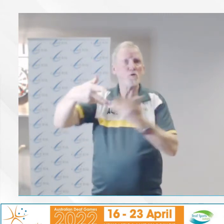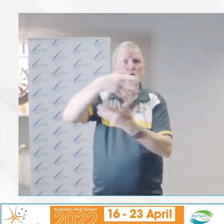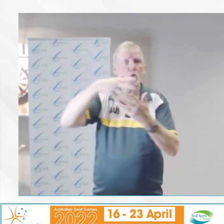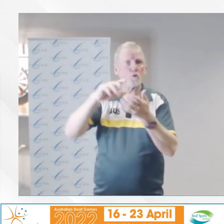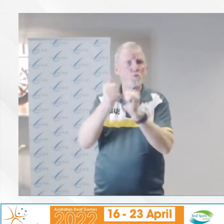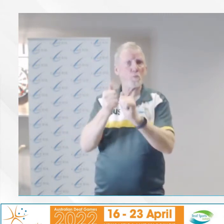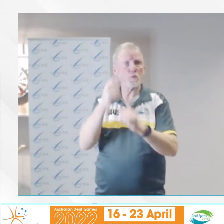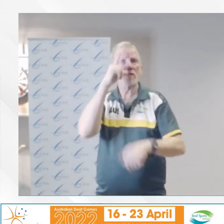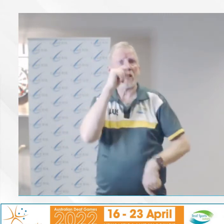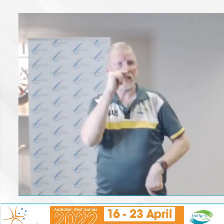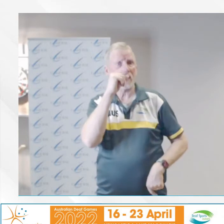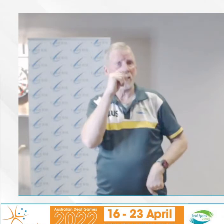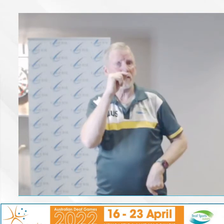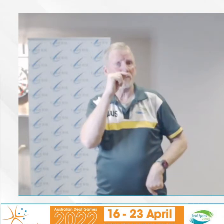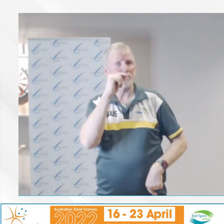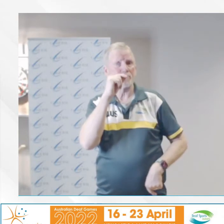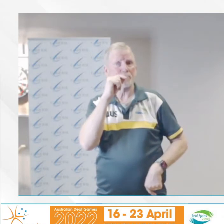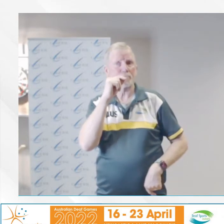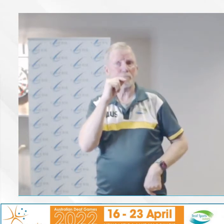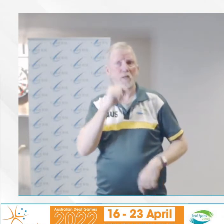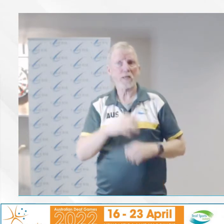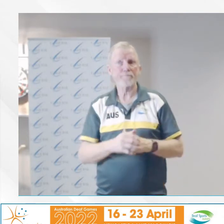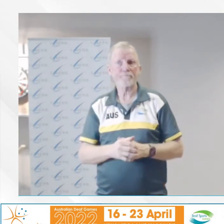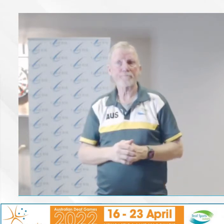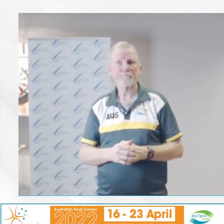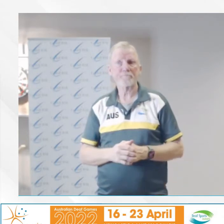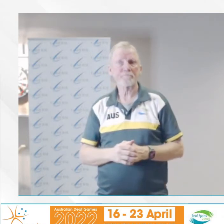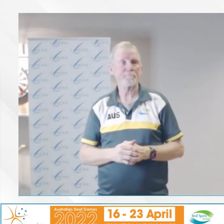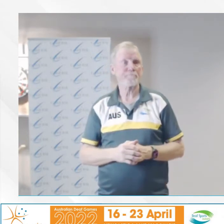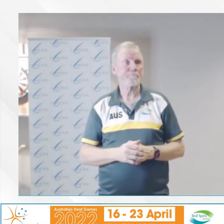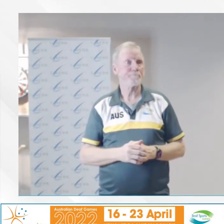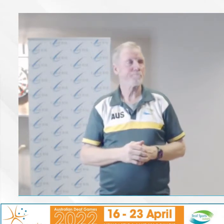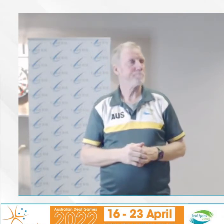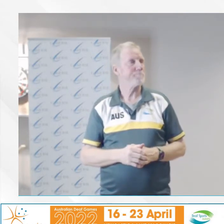an athlete to do that one anyone can get involved